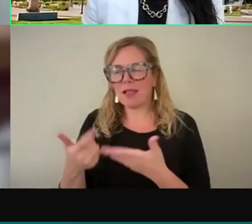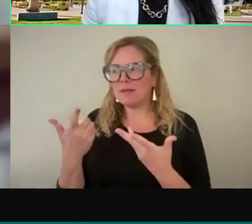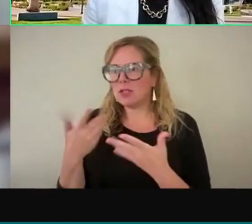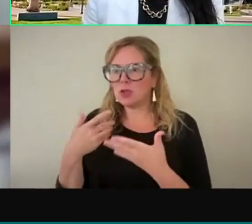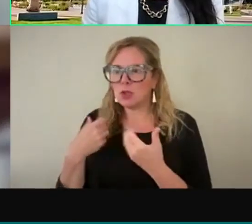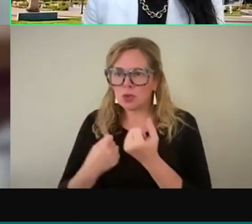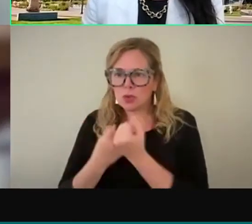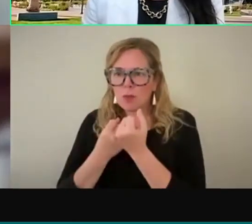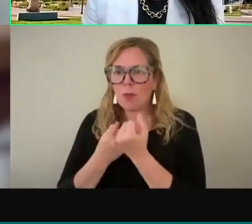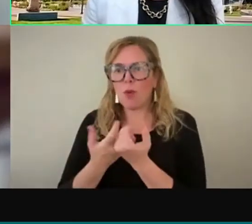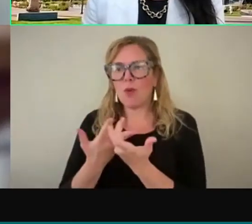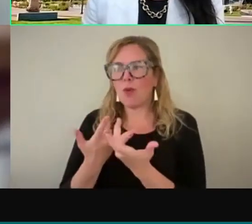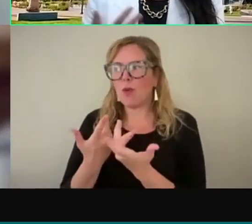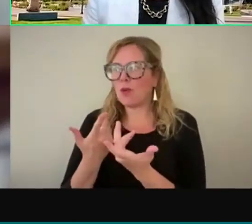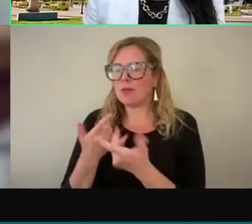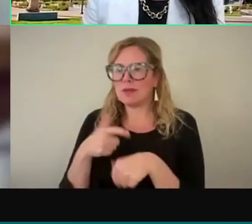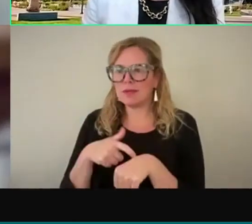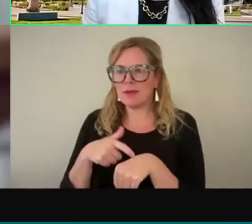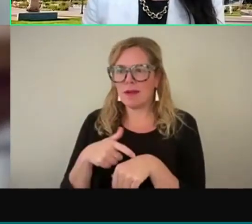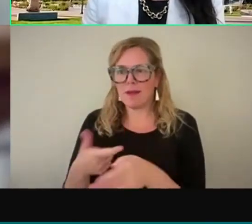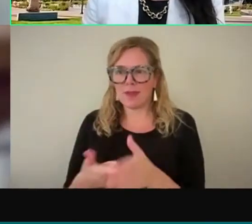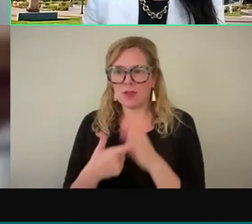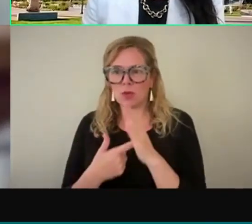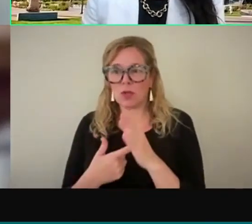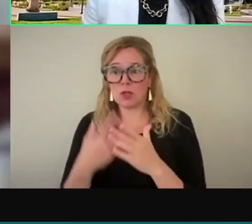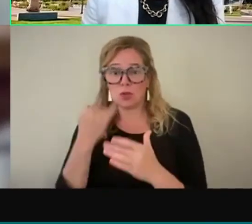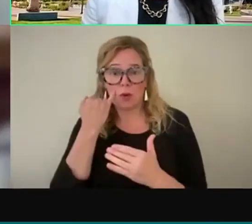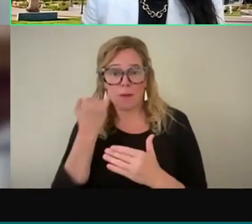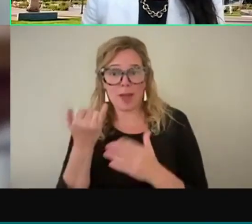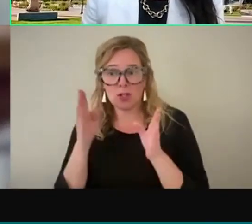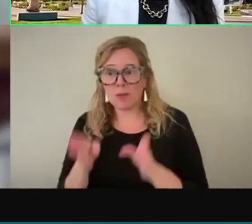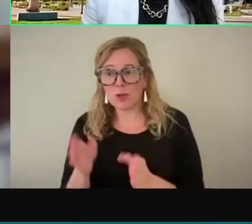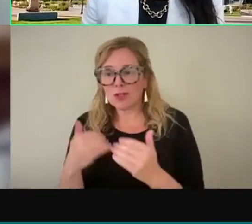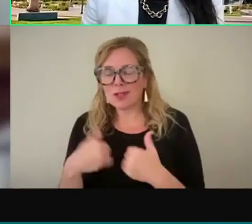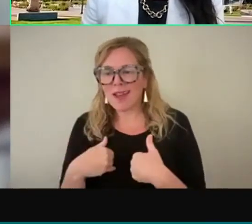We can imagine that someone has cognitive impairment. We need to gather information